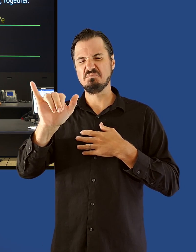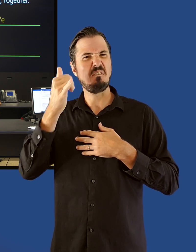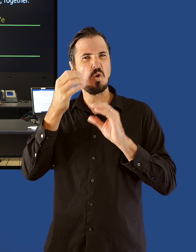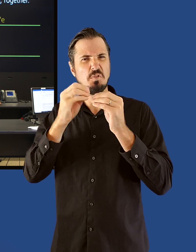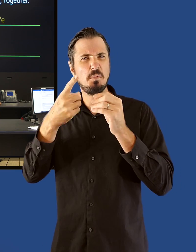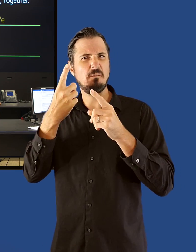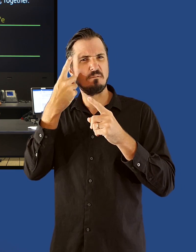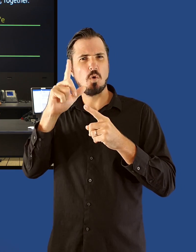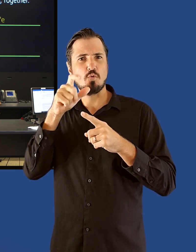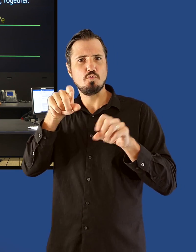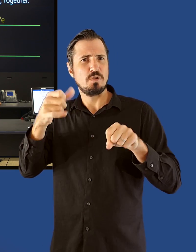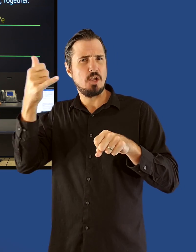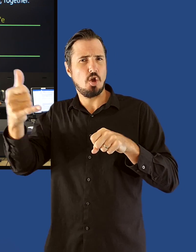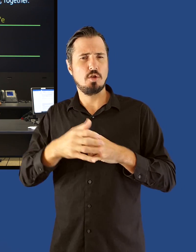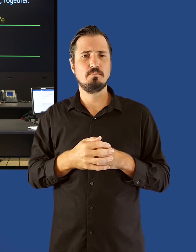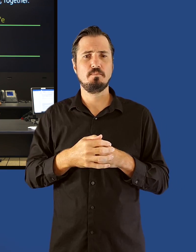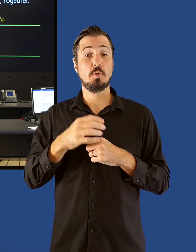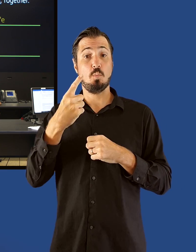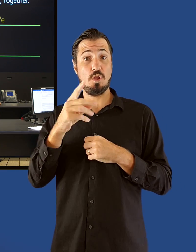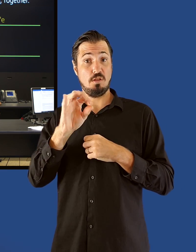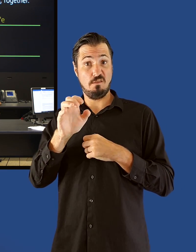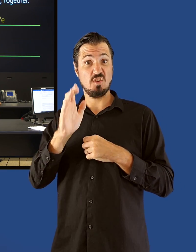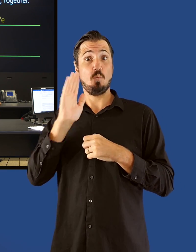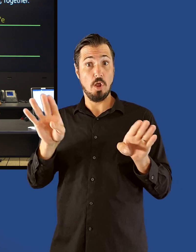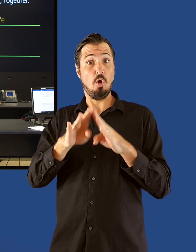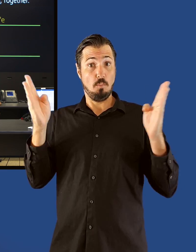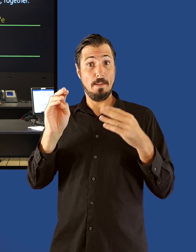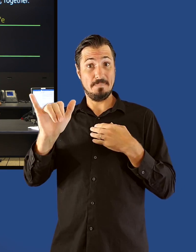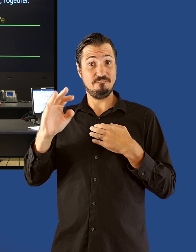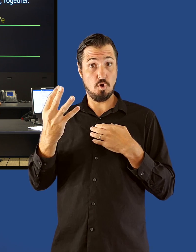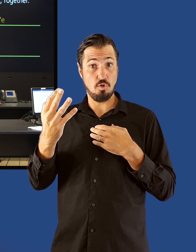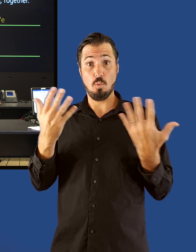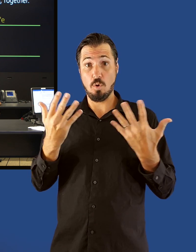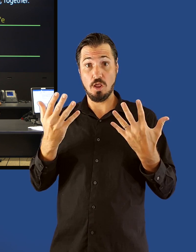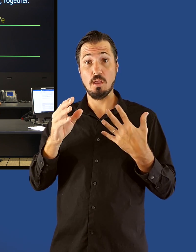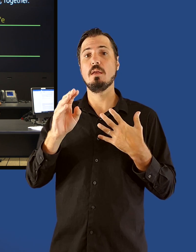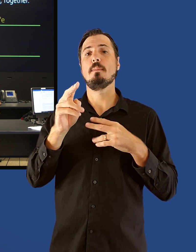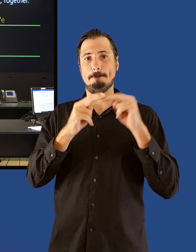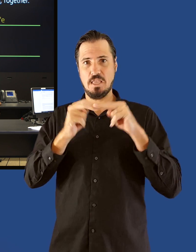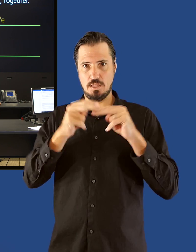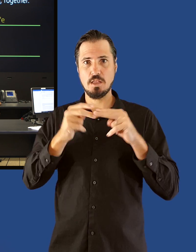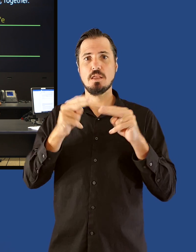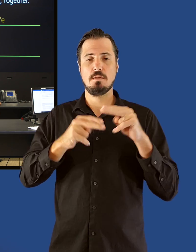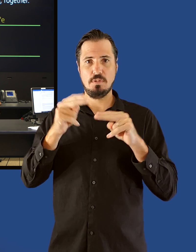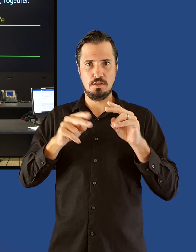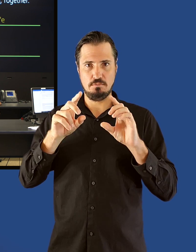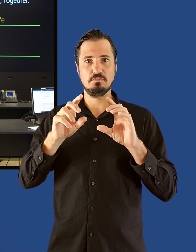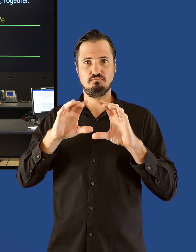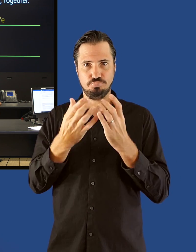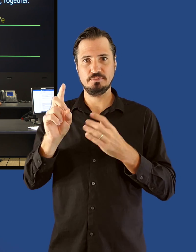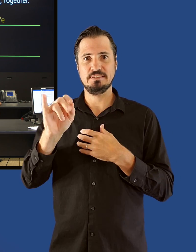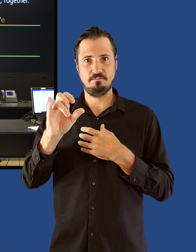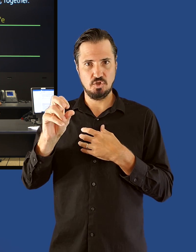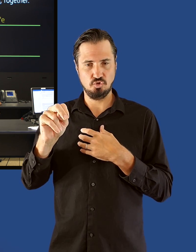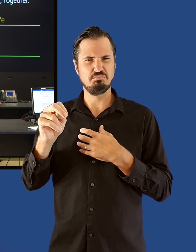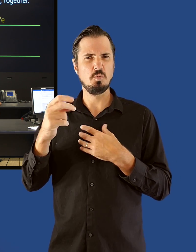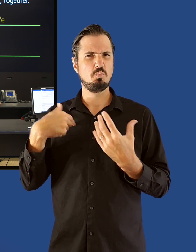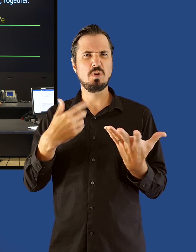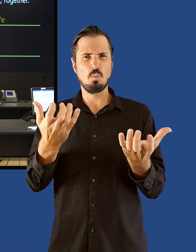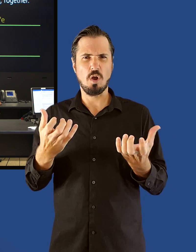The one office that WILL reopen its doors to the public on May 4 will be the Buildings Division, in an effort to facilitate the issuance of permits so construction can resume.